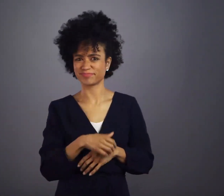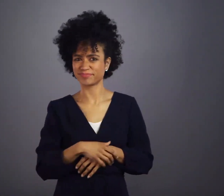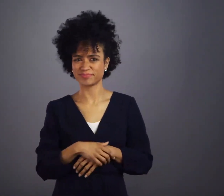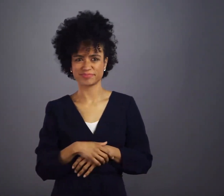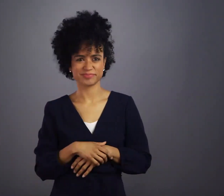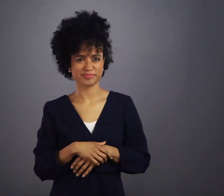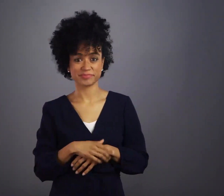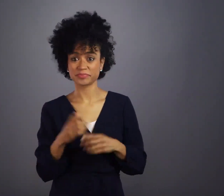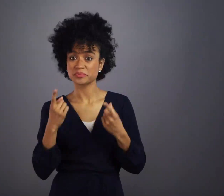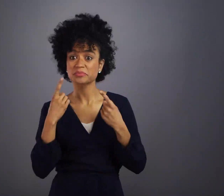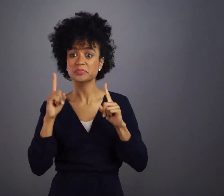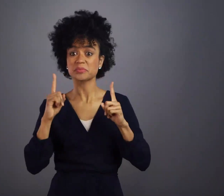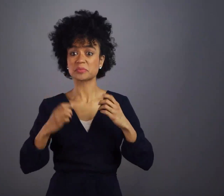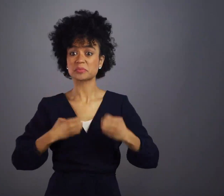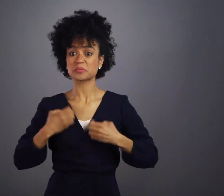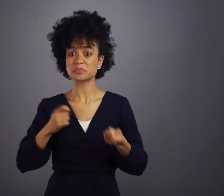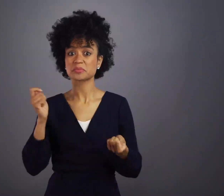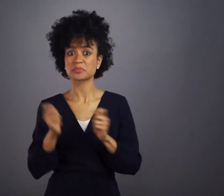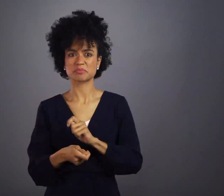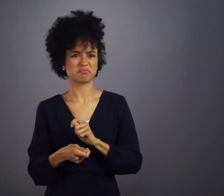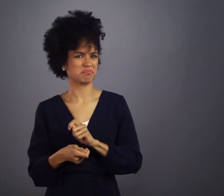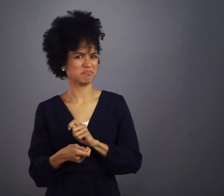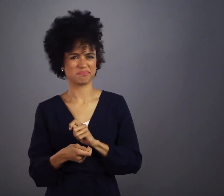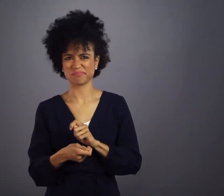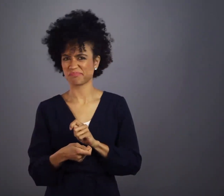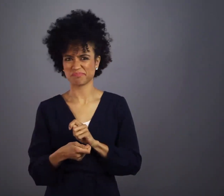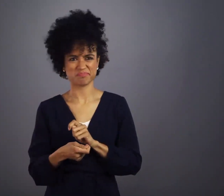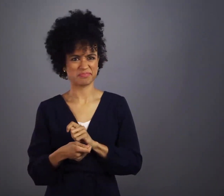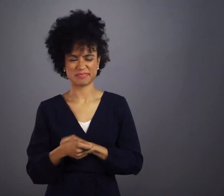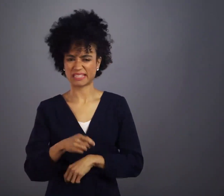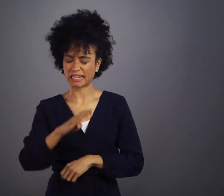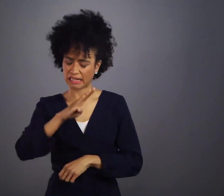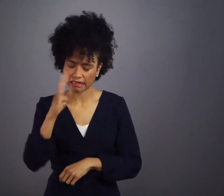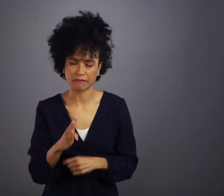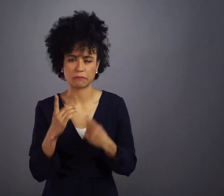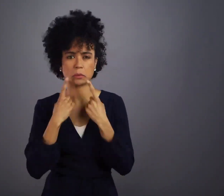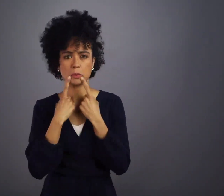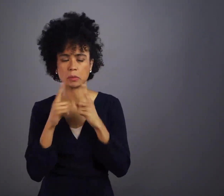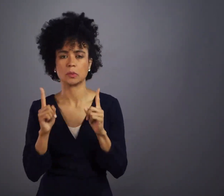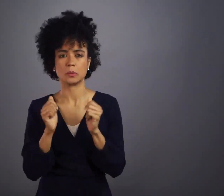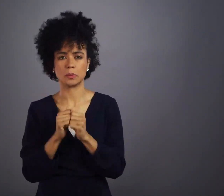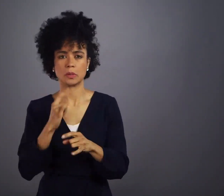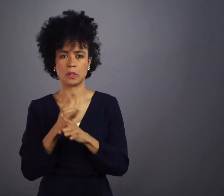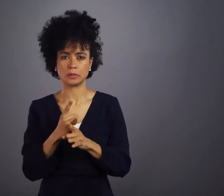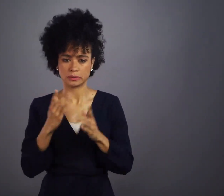With many individuals the methods which I employed are successful, but I have never been successful